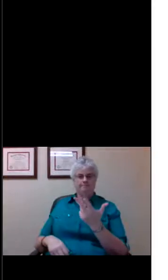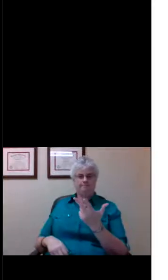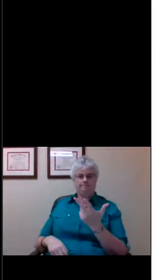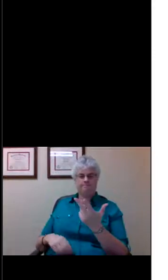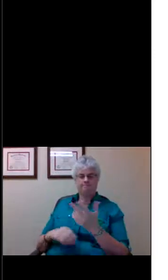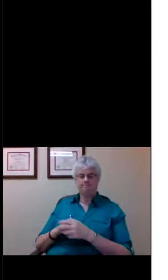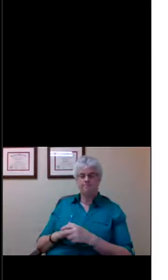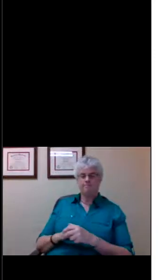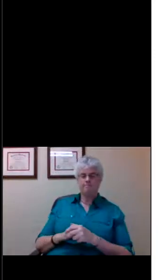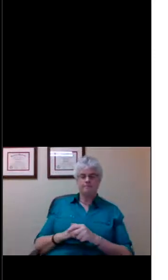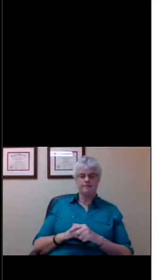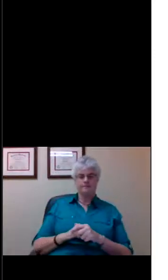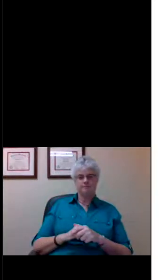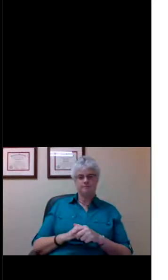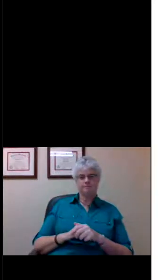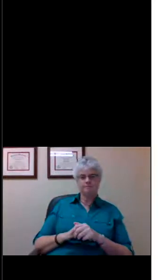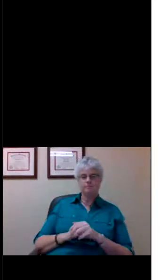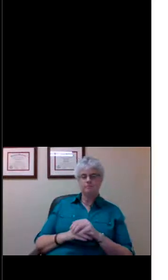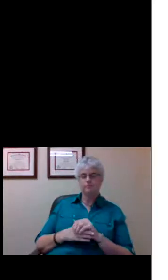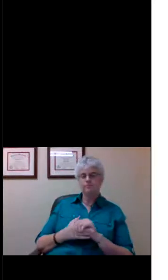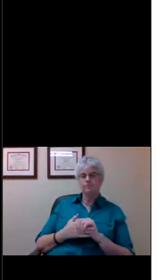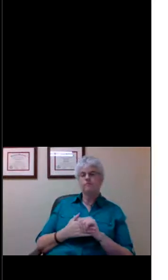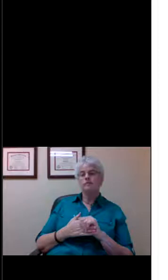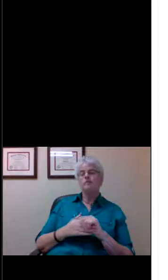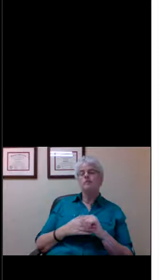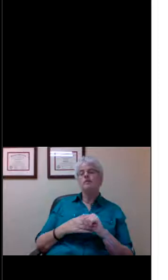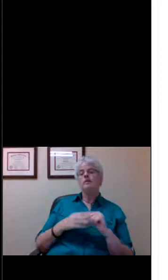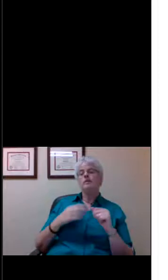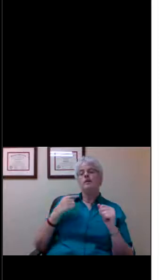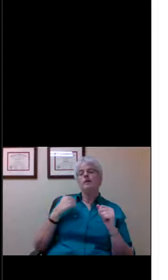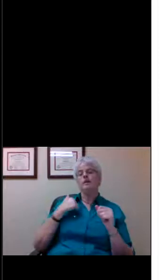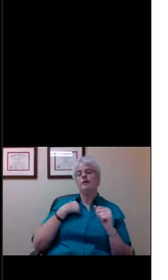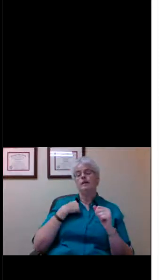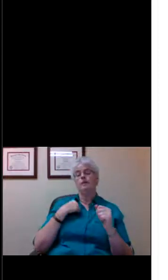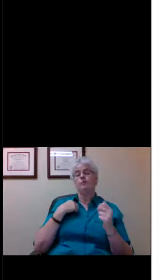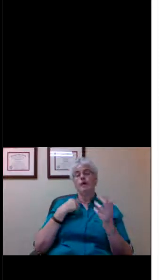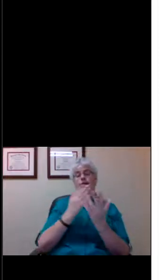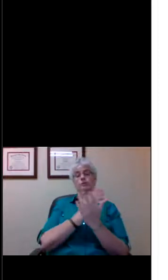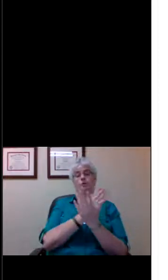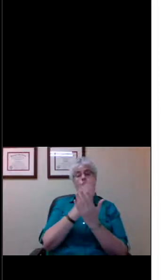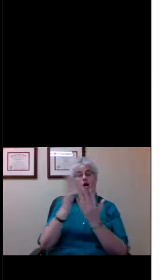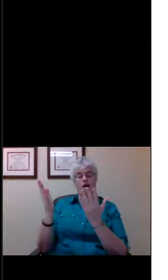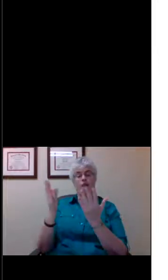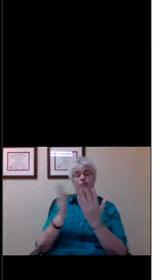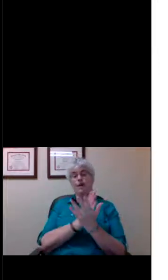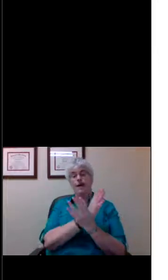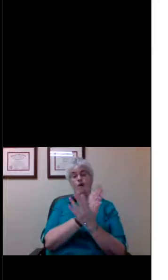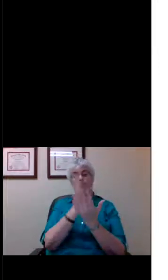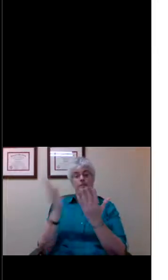trauma. So those are the three areas that we're going to look at today. As we go